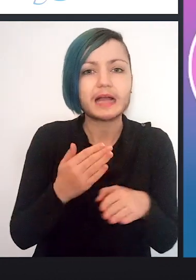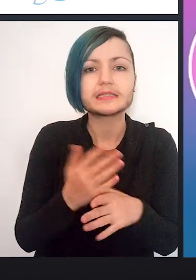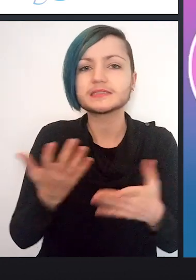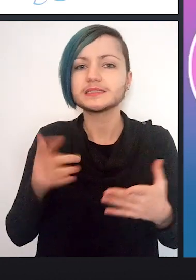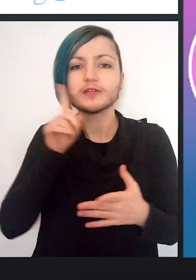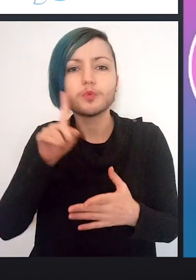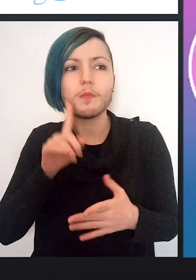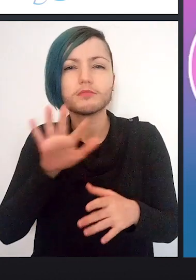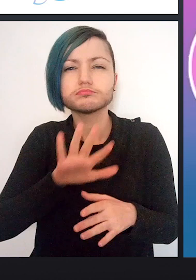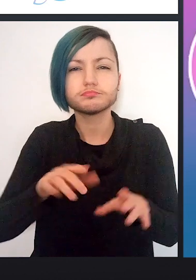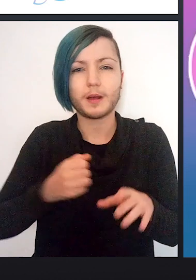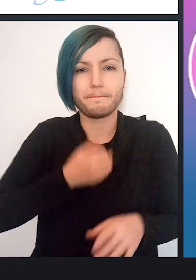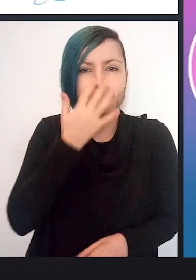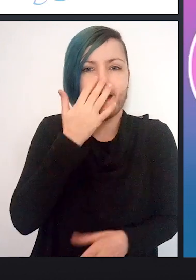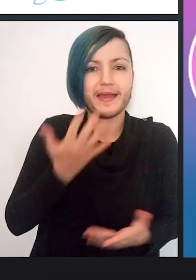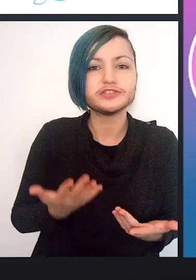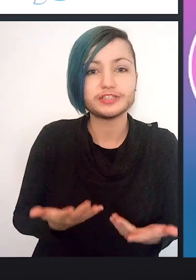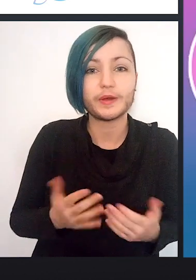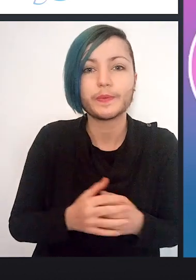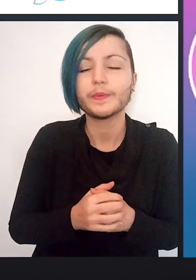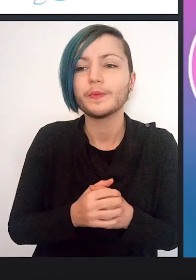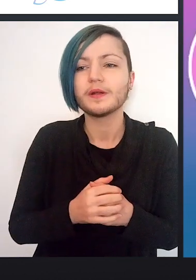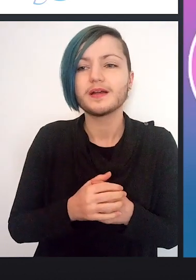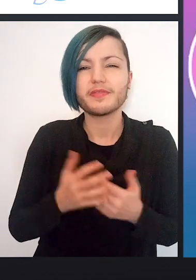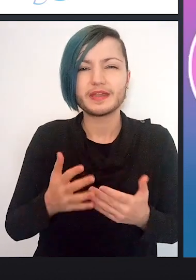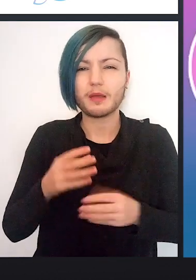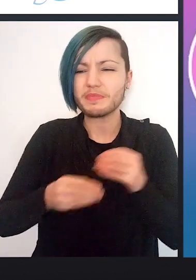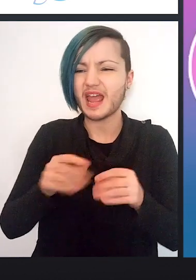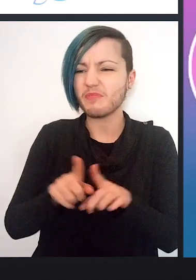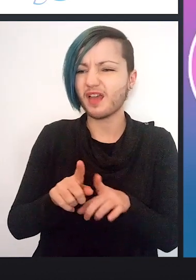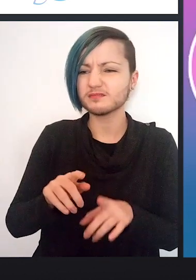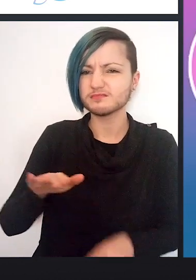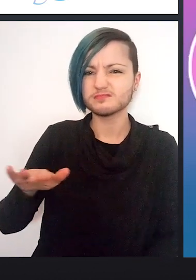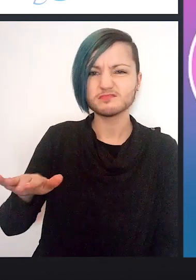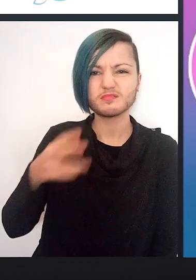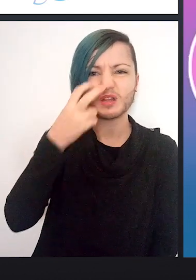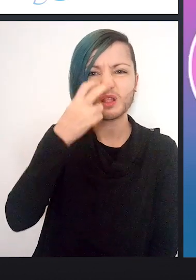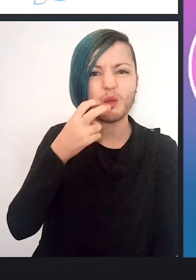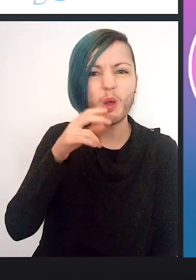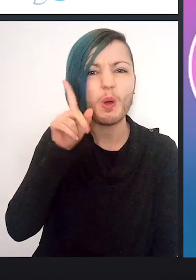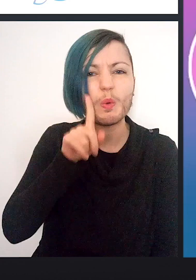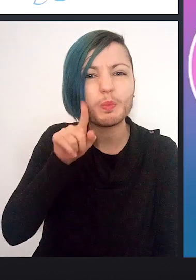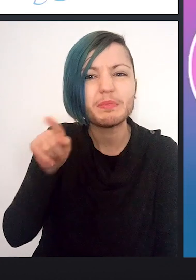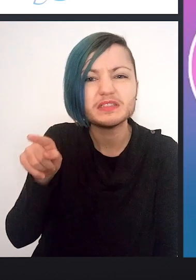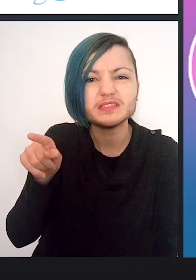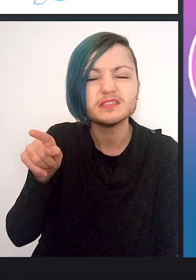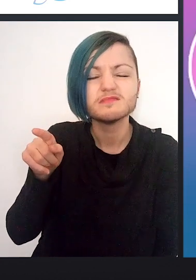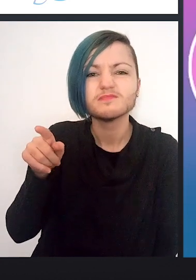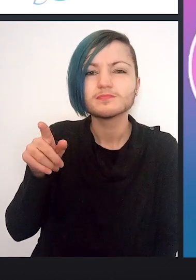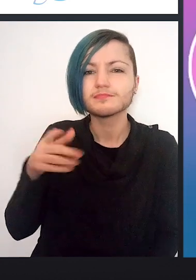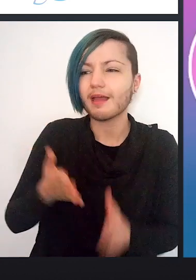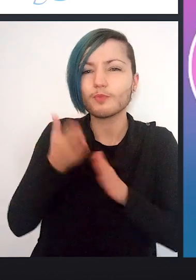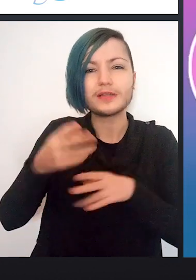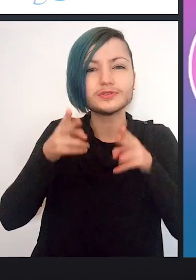age to what I thought was a little old woman that I didn't recognise when I visited her in hospital.